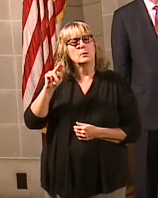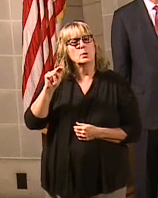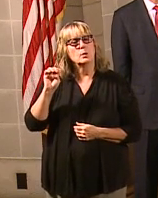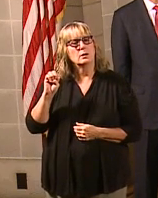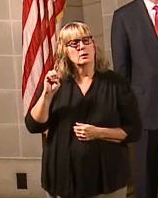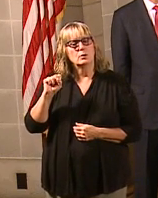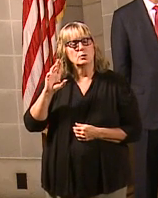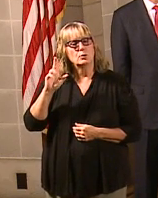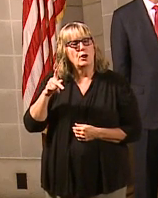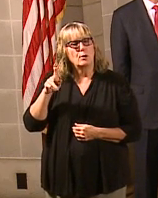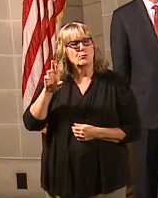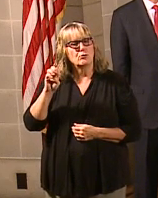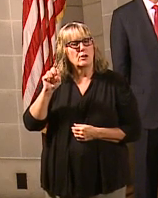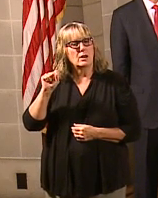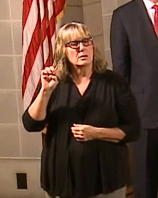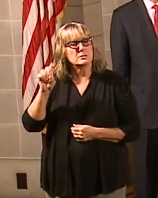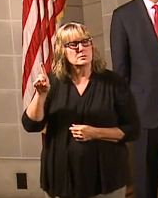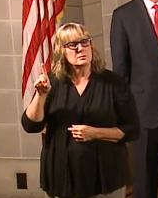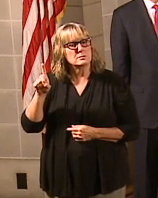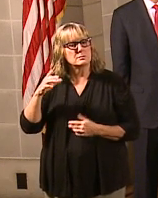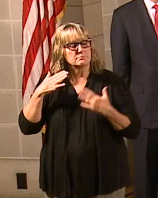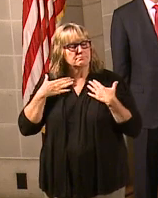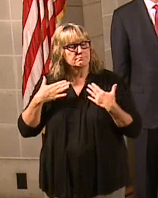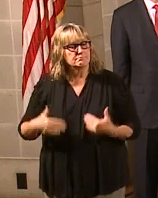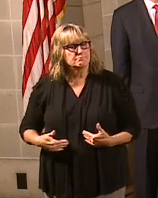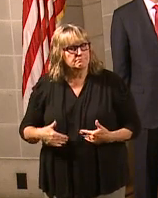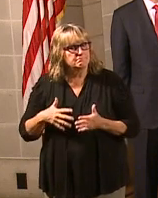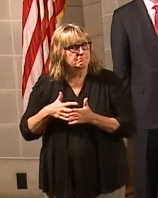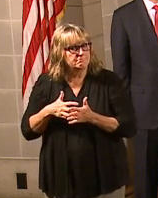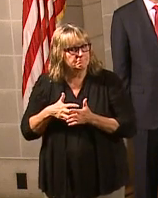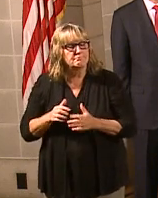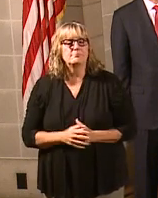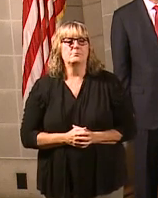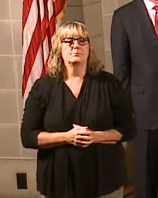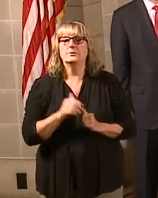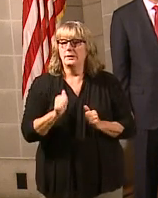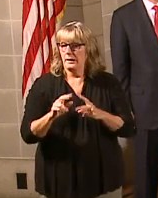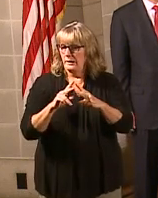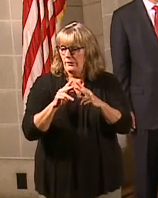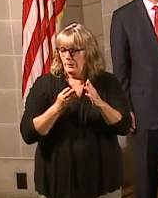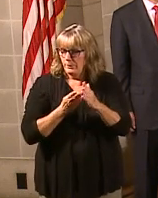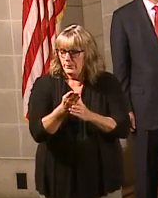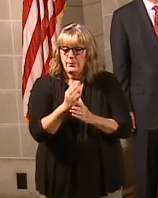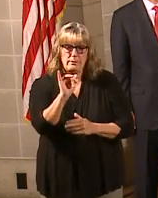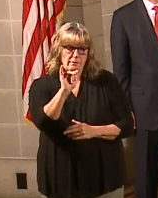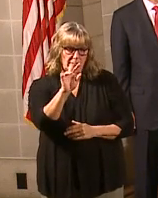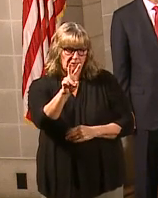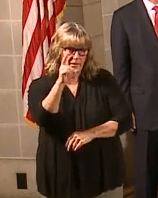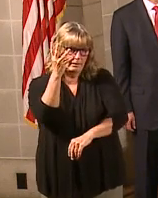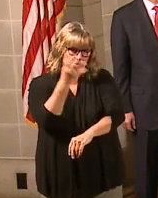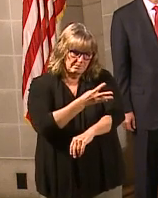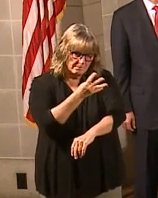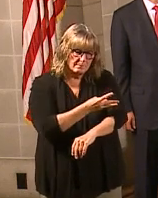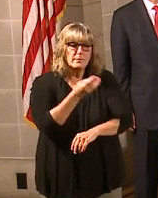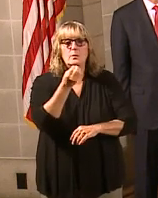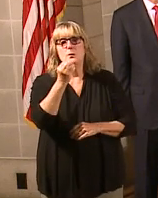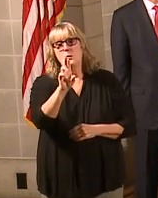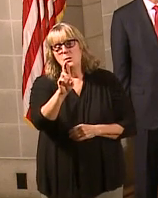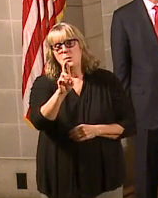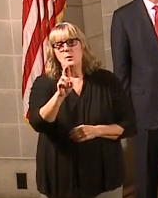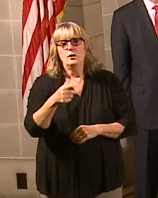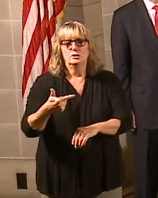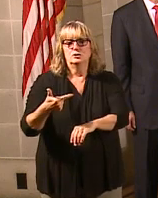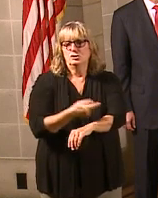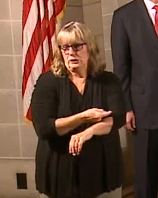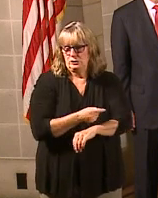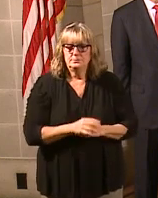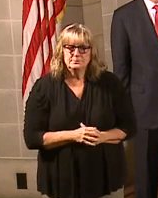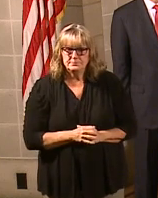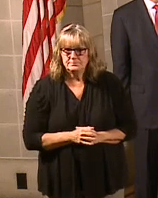VACCINATED OR YOU ARE FULLY